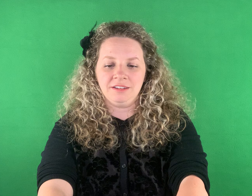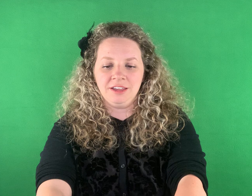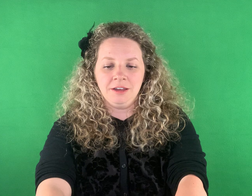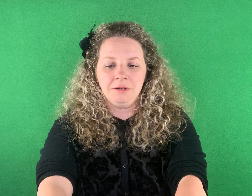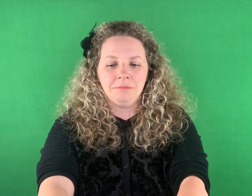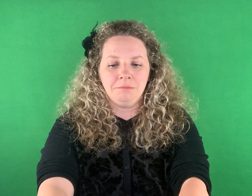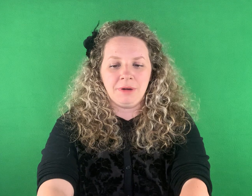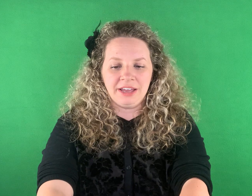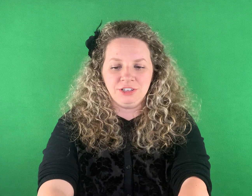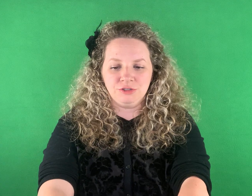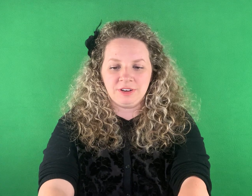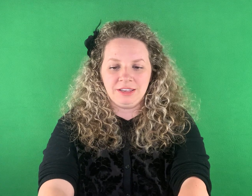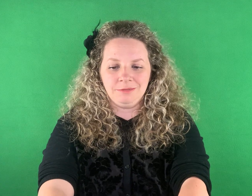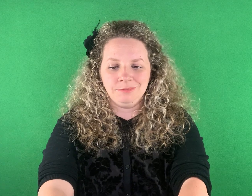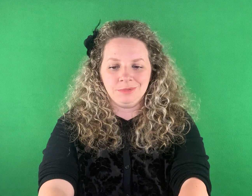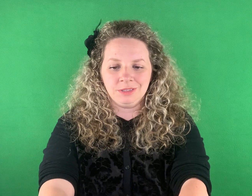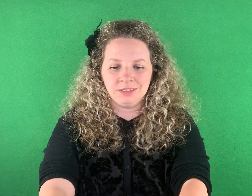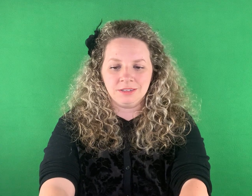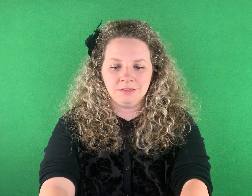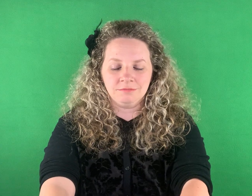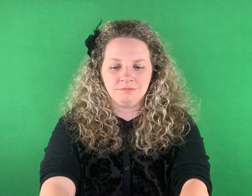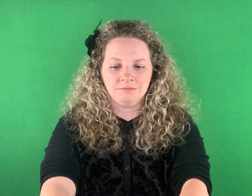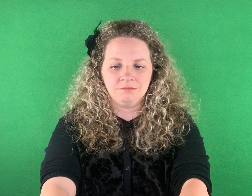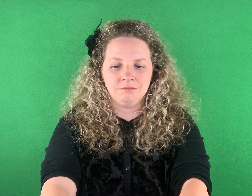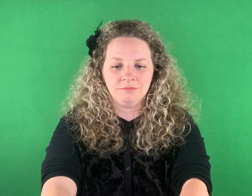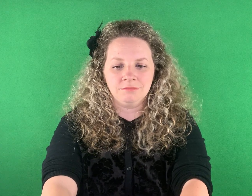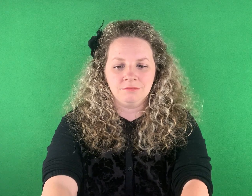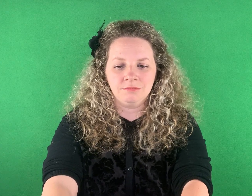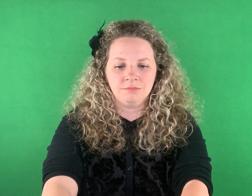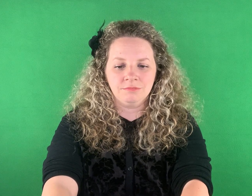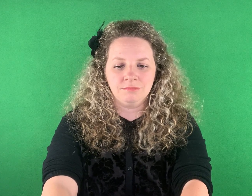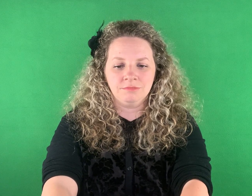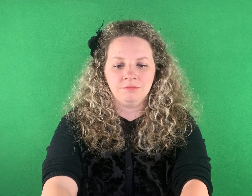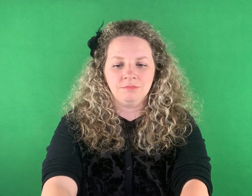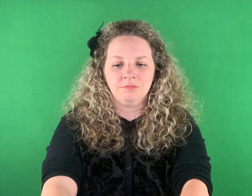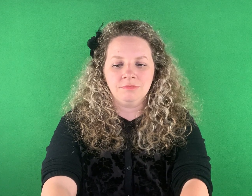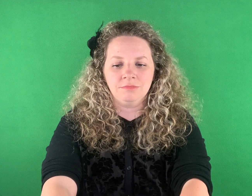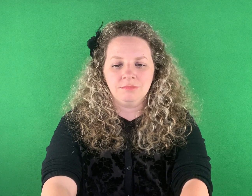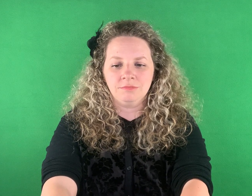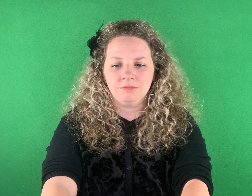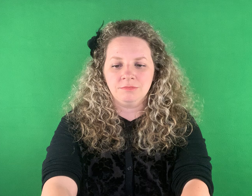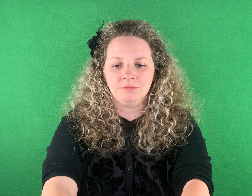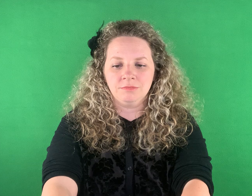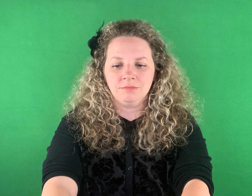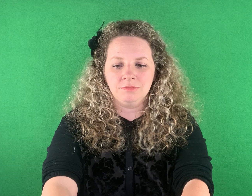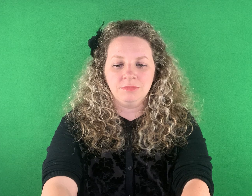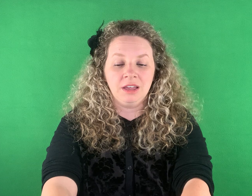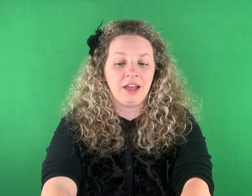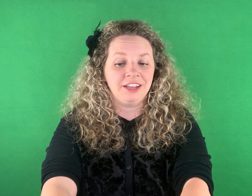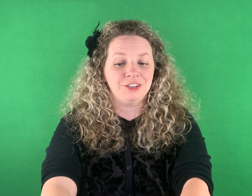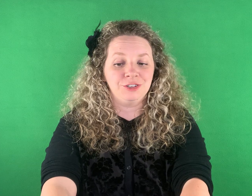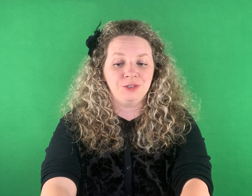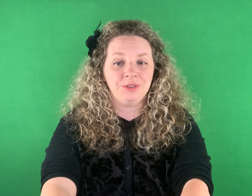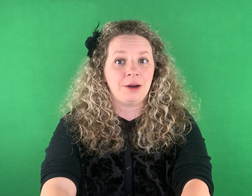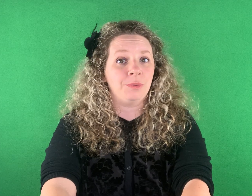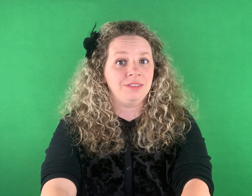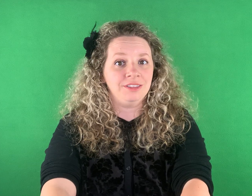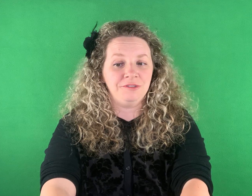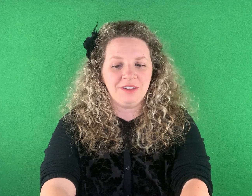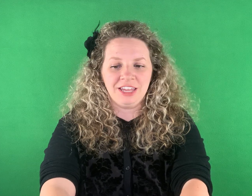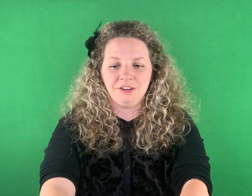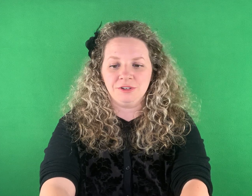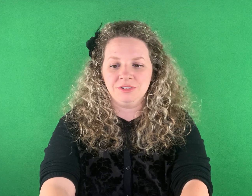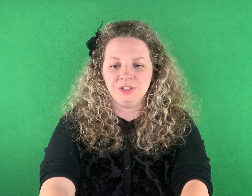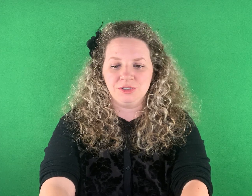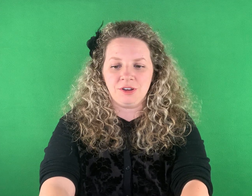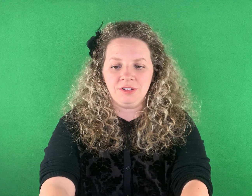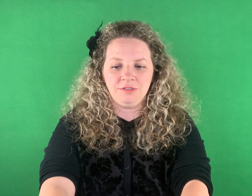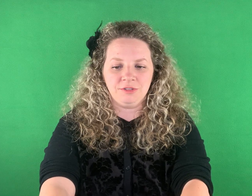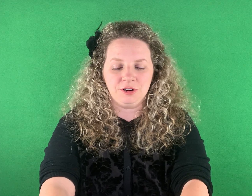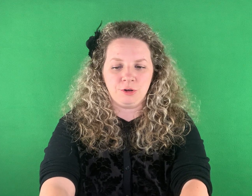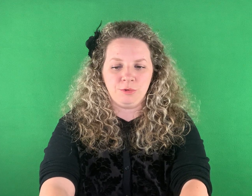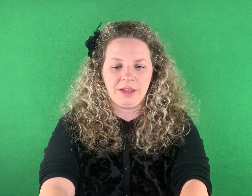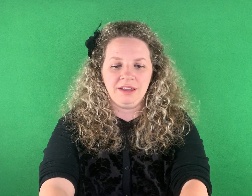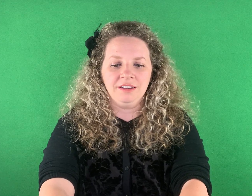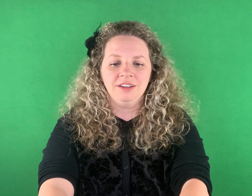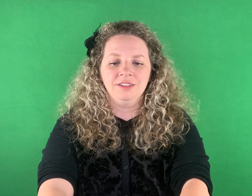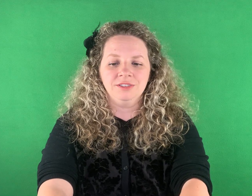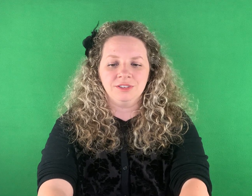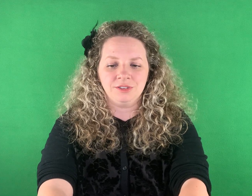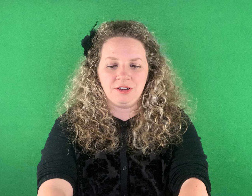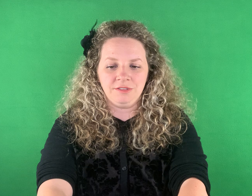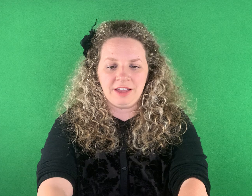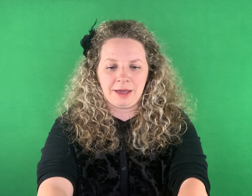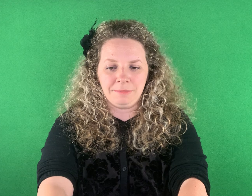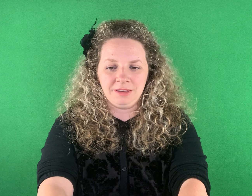MY DREAMS DISSOLVE HAPPEN